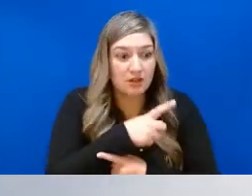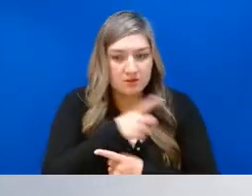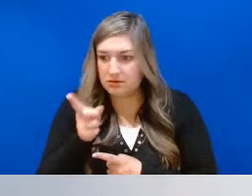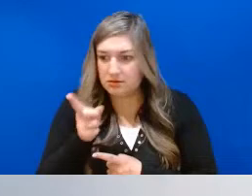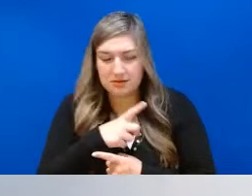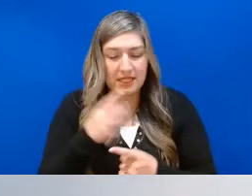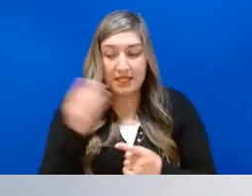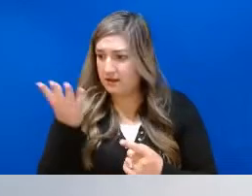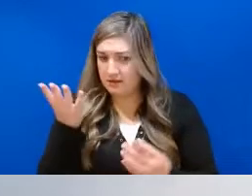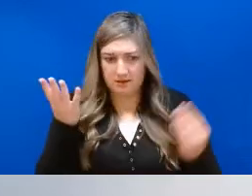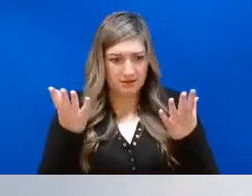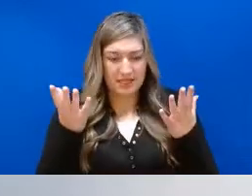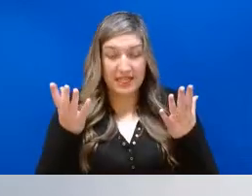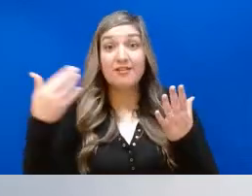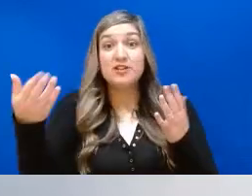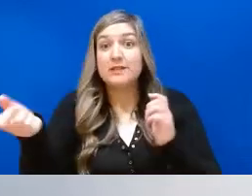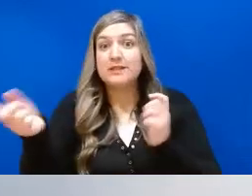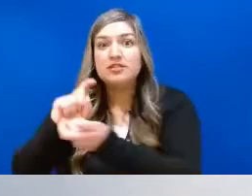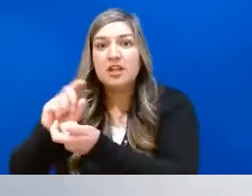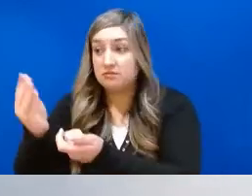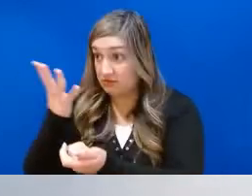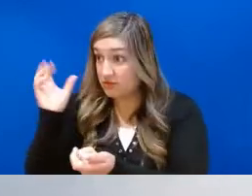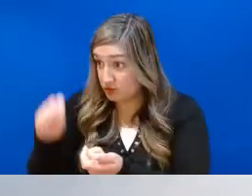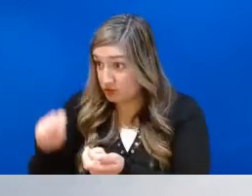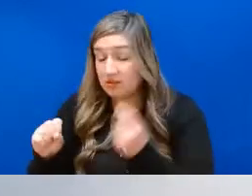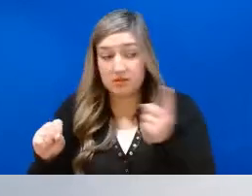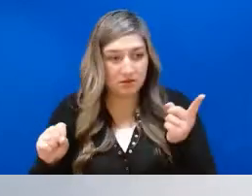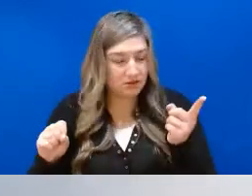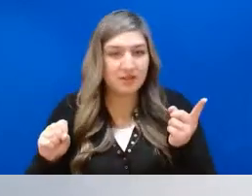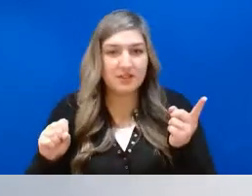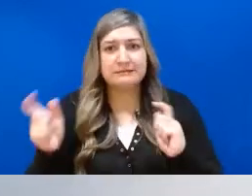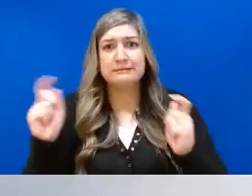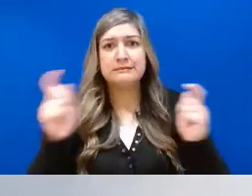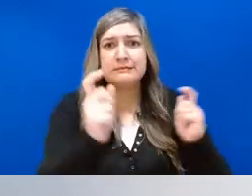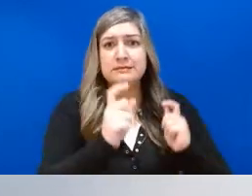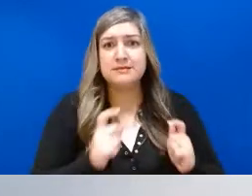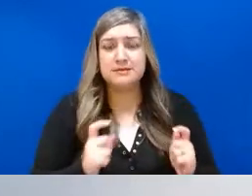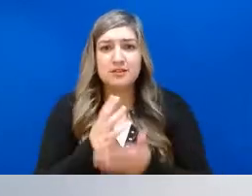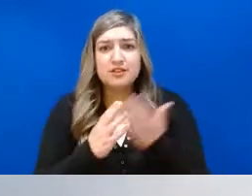Like the public health policy recommendations. Some of us were monitoring infectious spread.